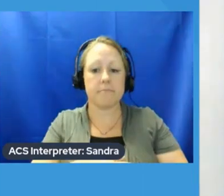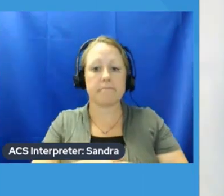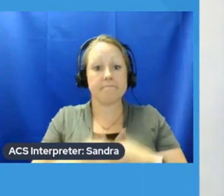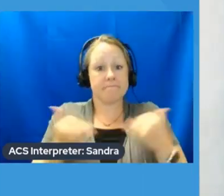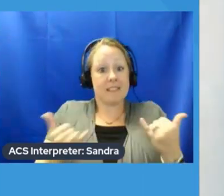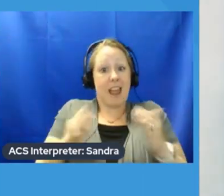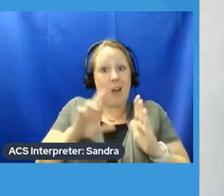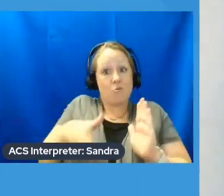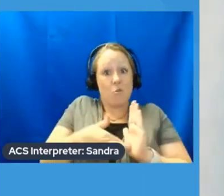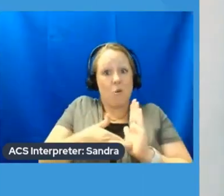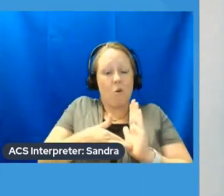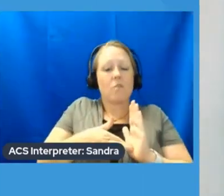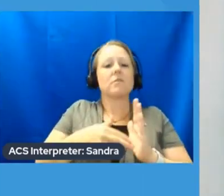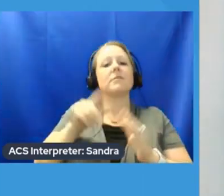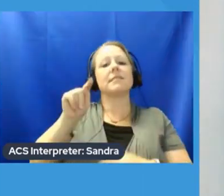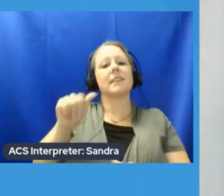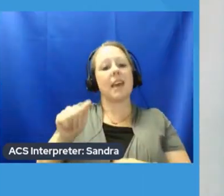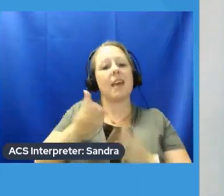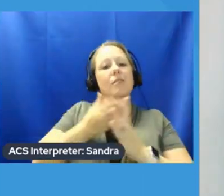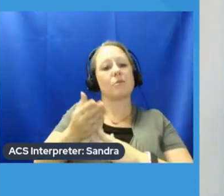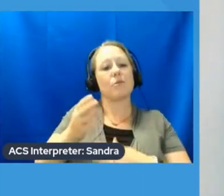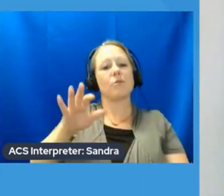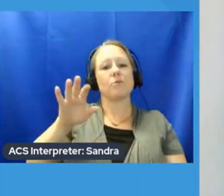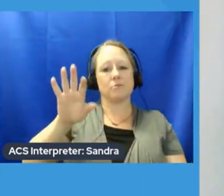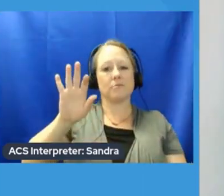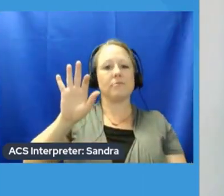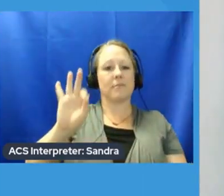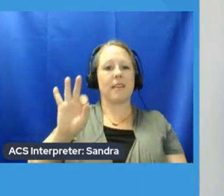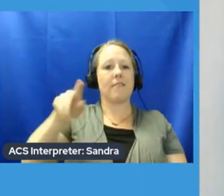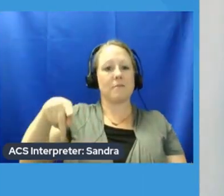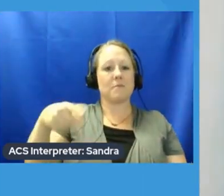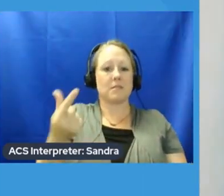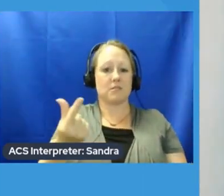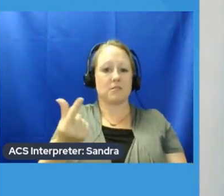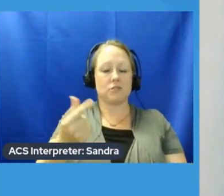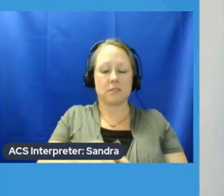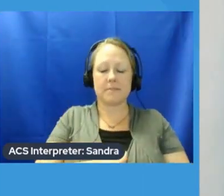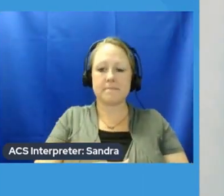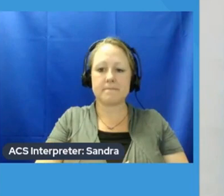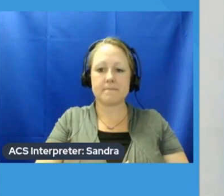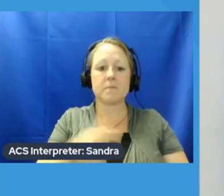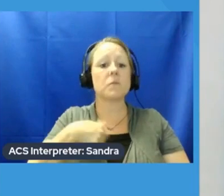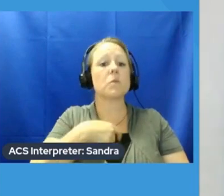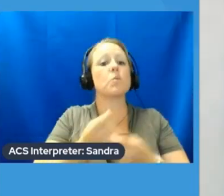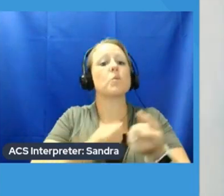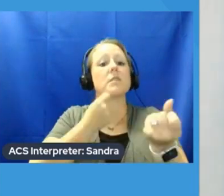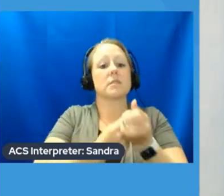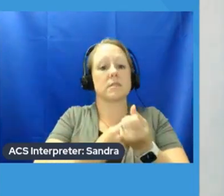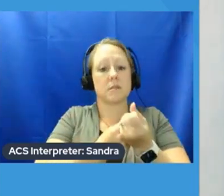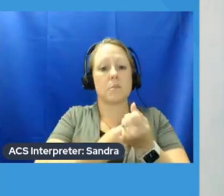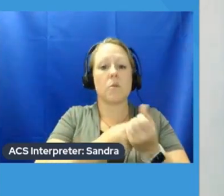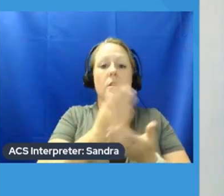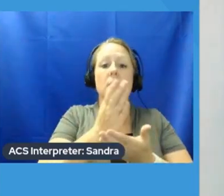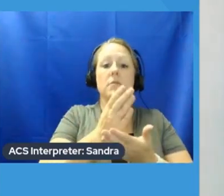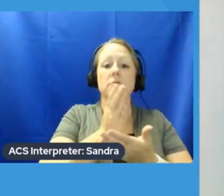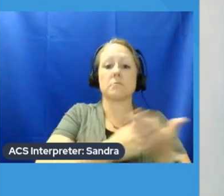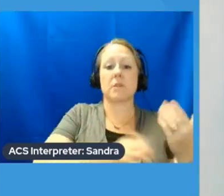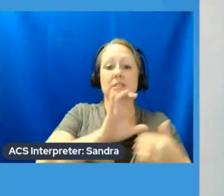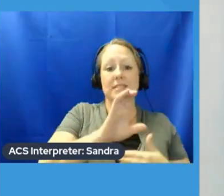through the Early Childhood Technical Assistance Center. We support Part C and Part B Section 619 coordinators